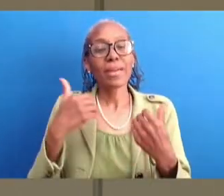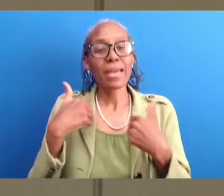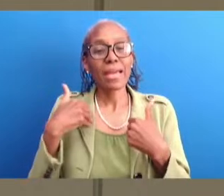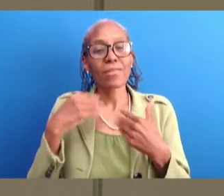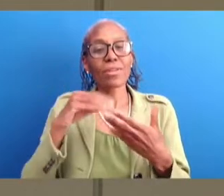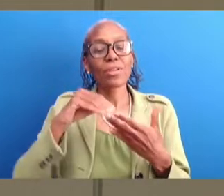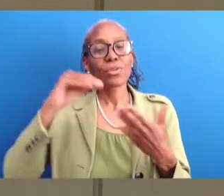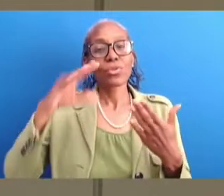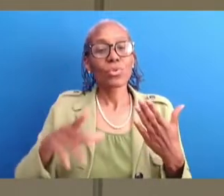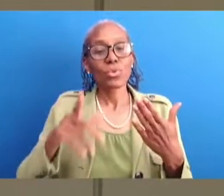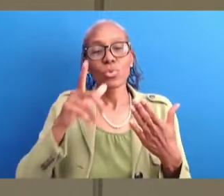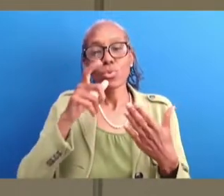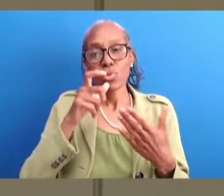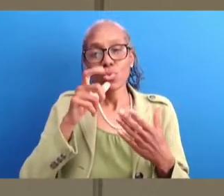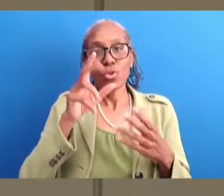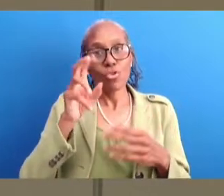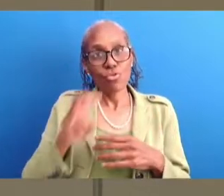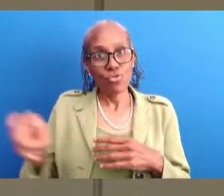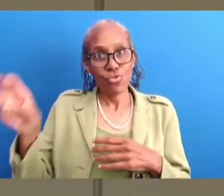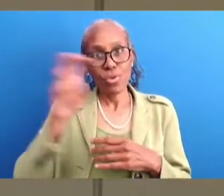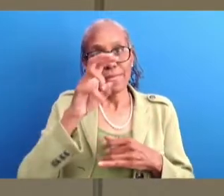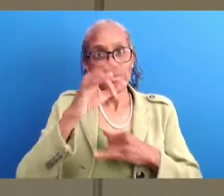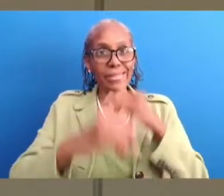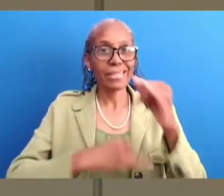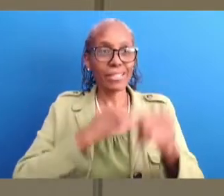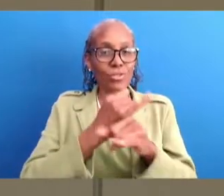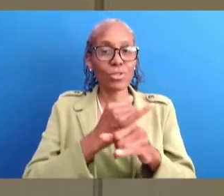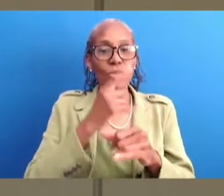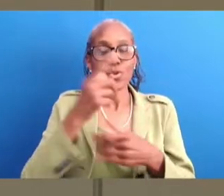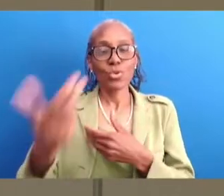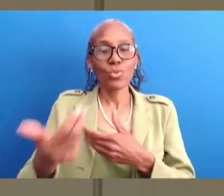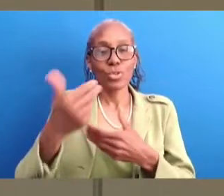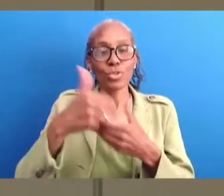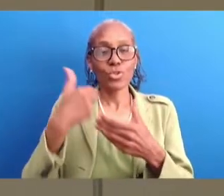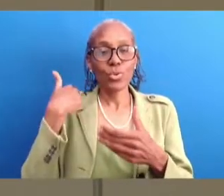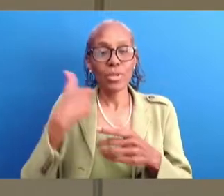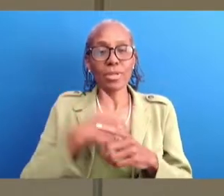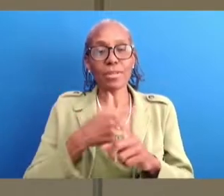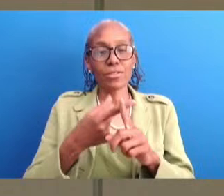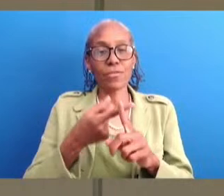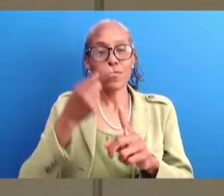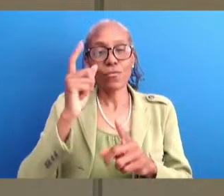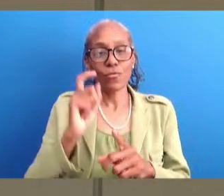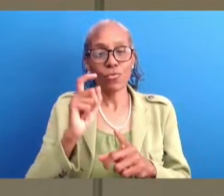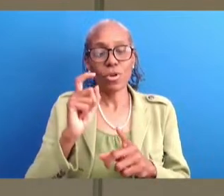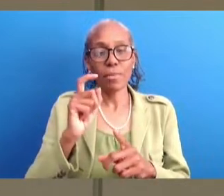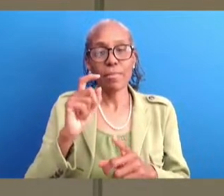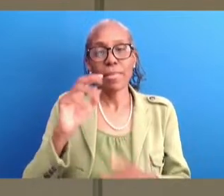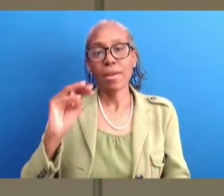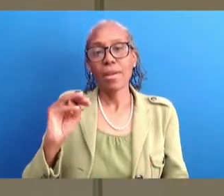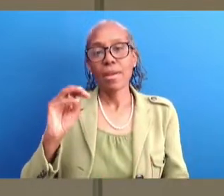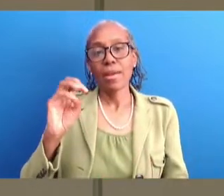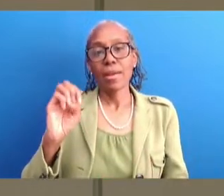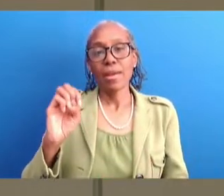AND THEN IN ENGLISH BECAUSE WE